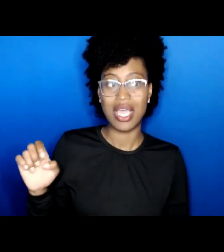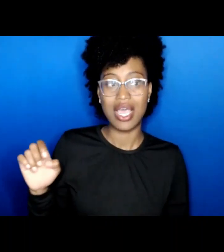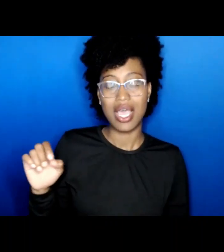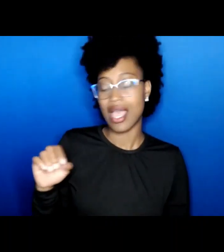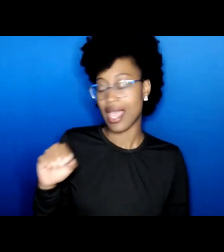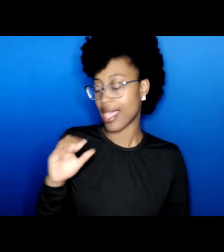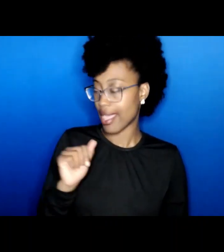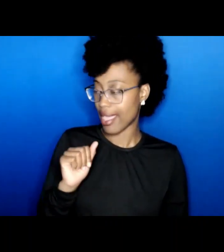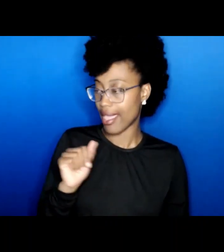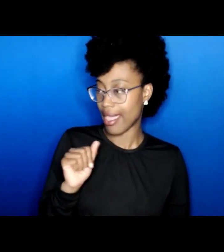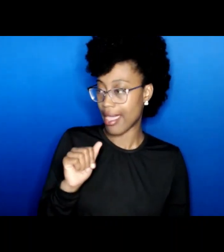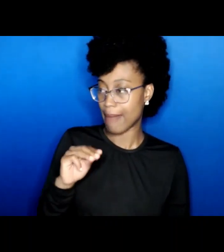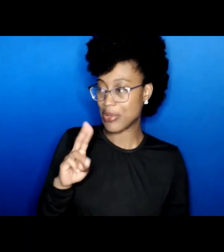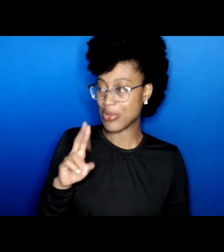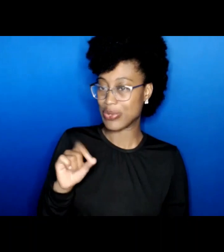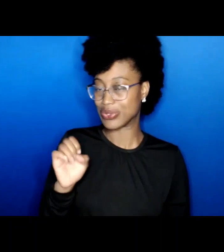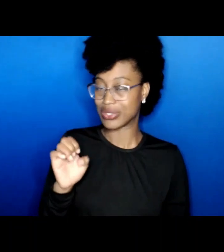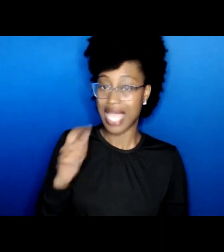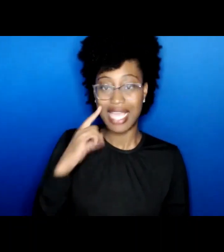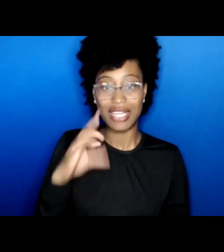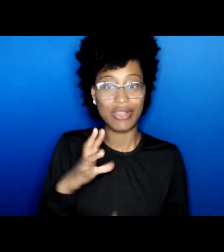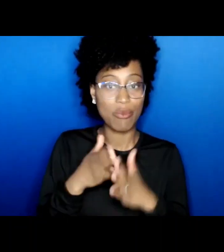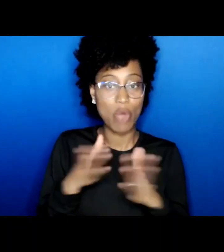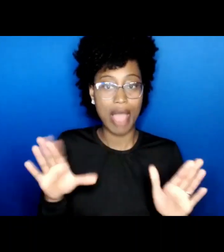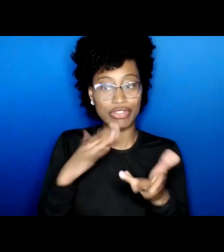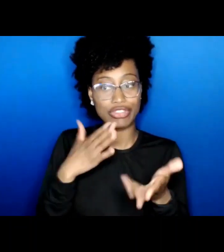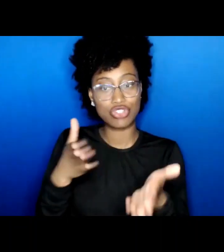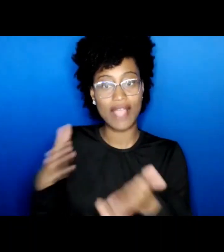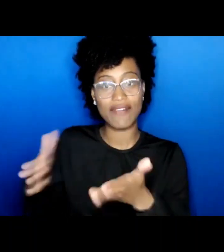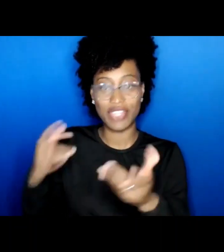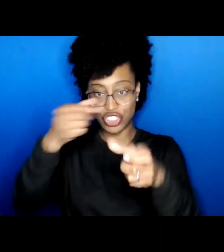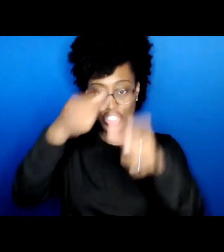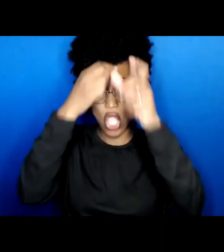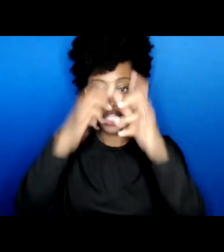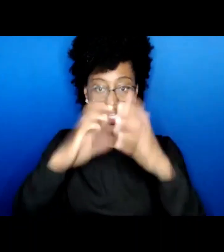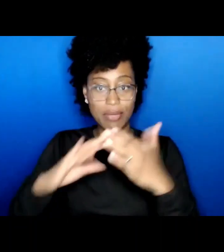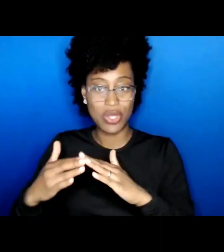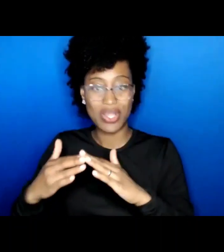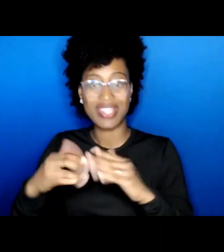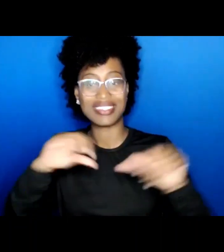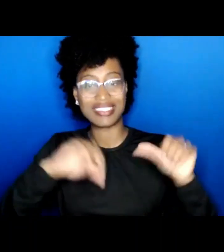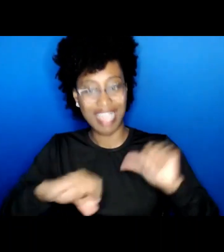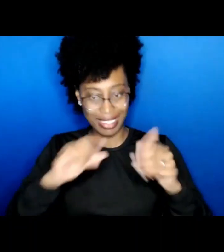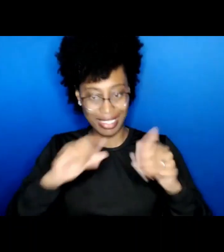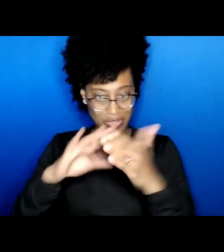07:47:27 serve the scholarly communities of which we are apart. Thank you all for coming.